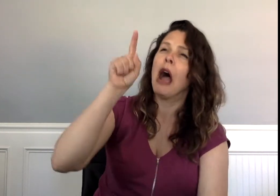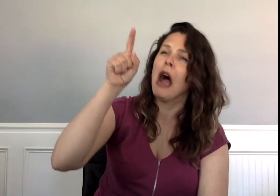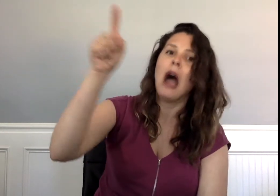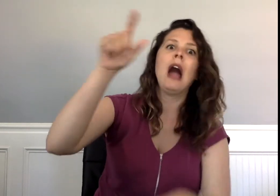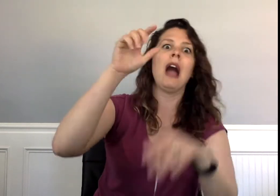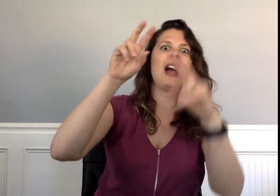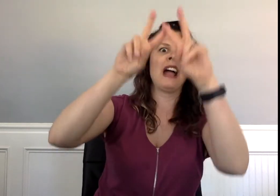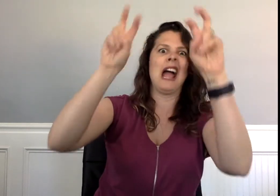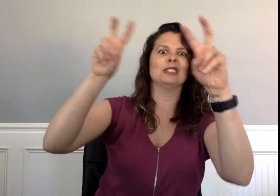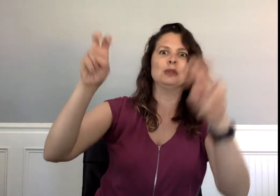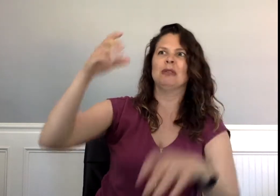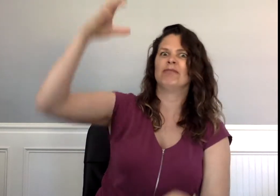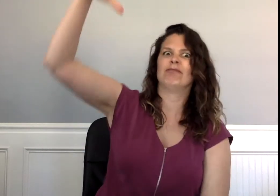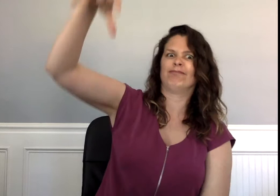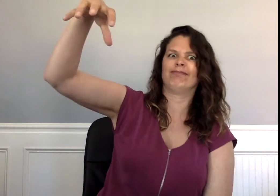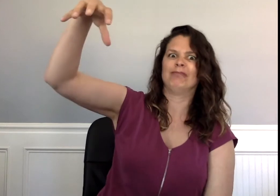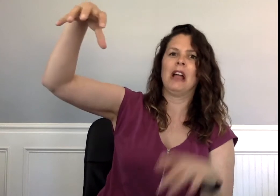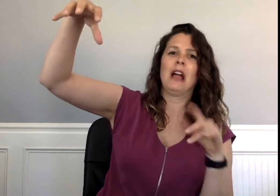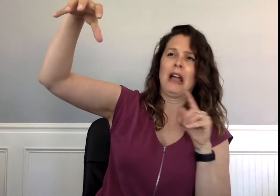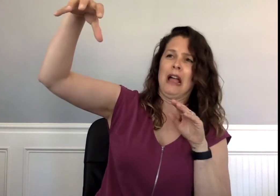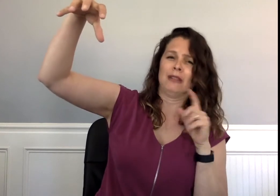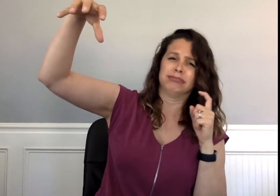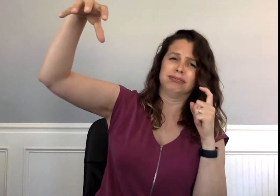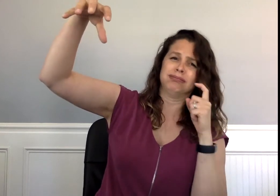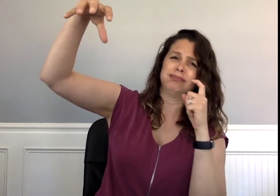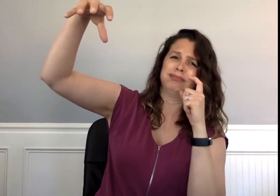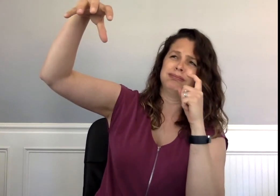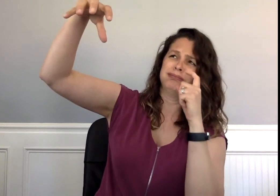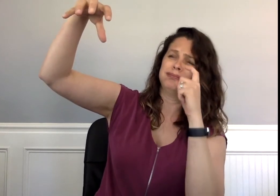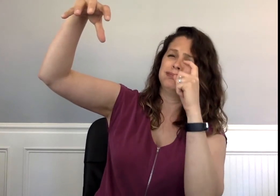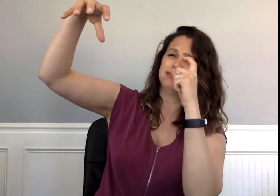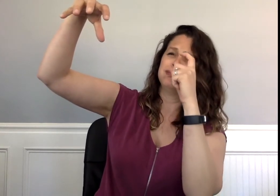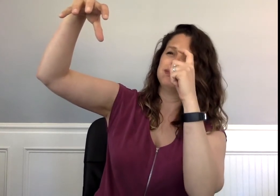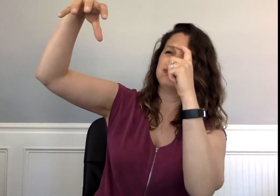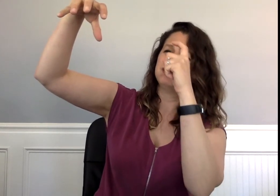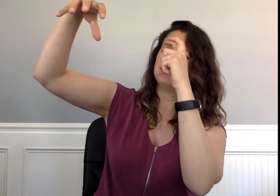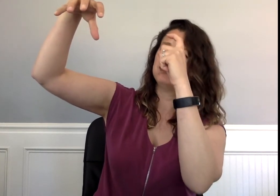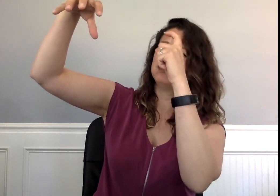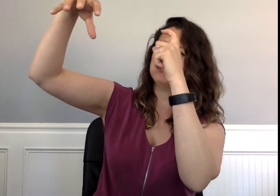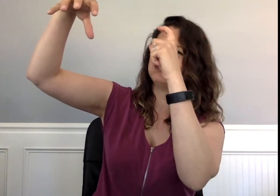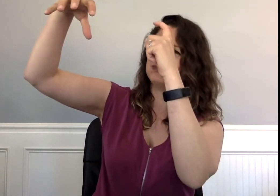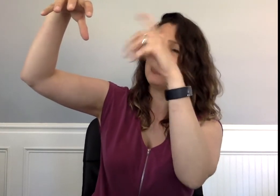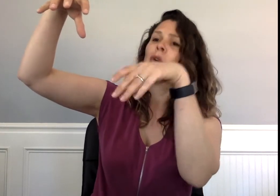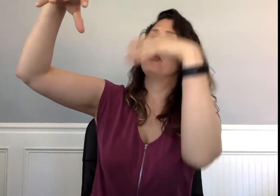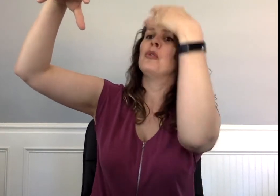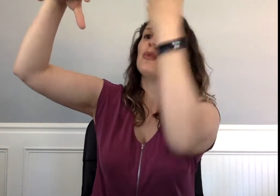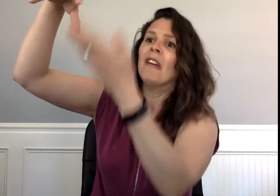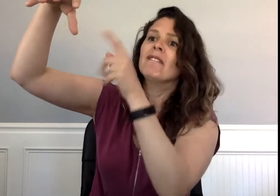It continued upward toward the castle.